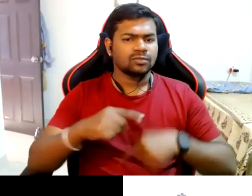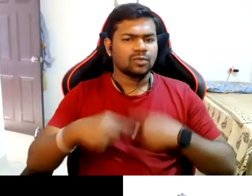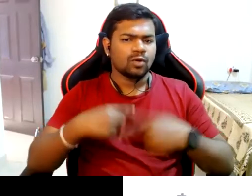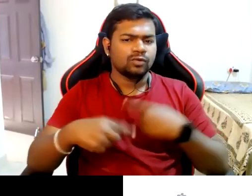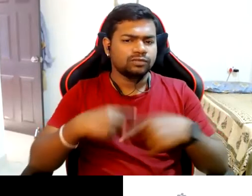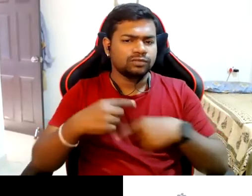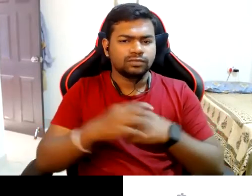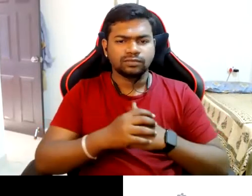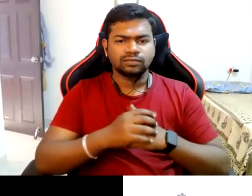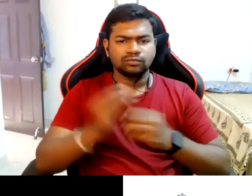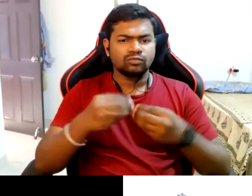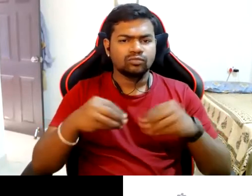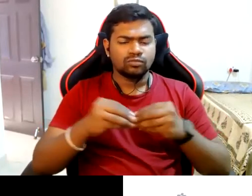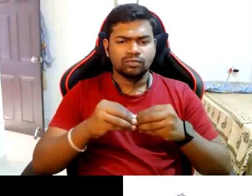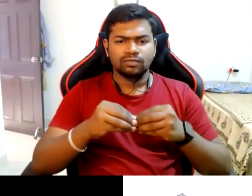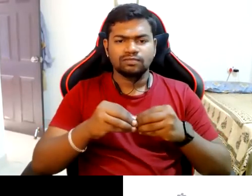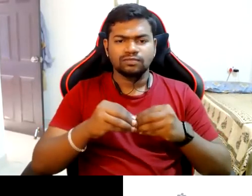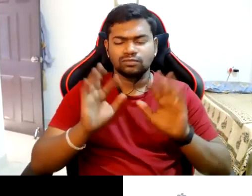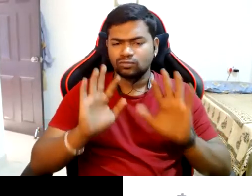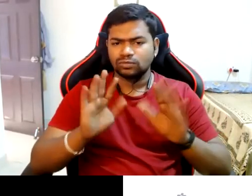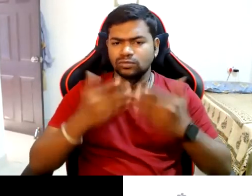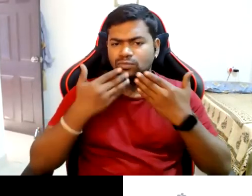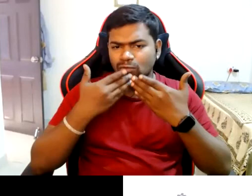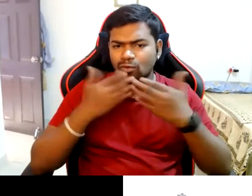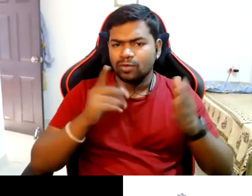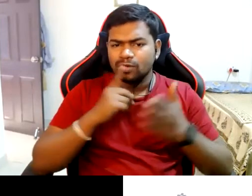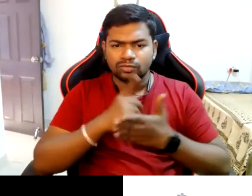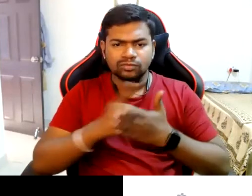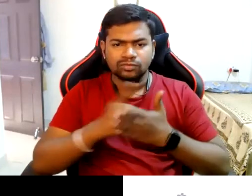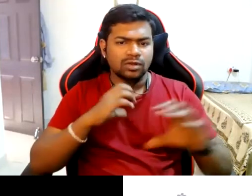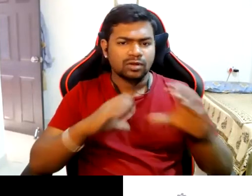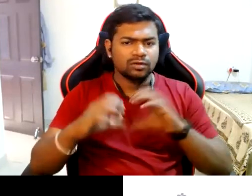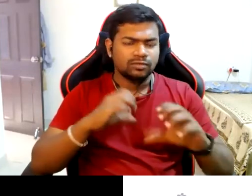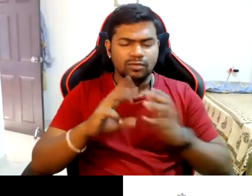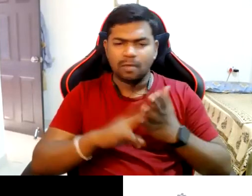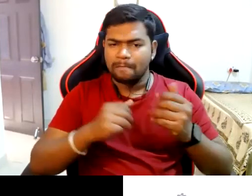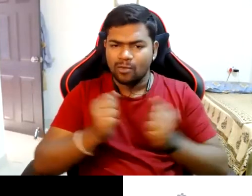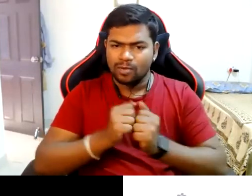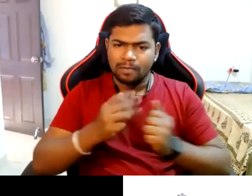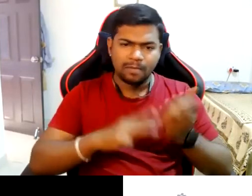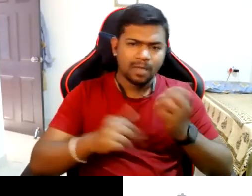I think its more like having an open,honest and candid conversation with your manager with your executives.